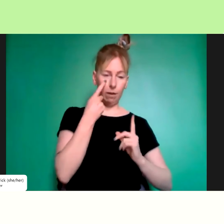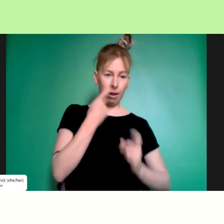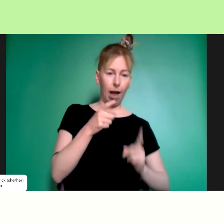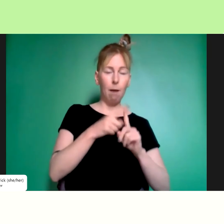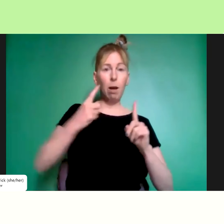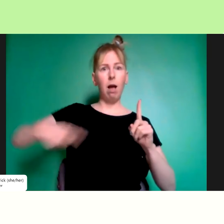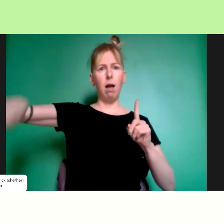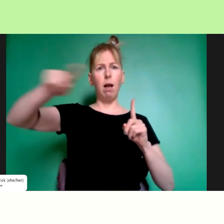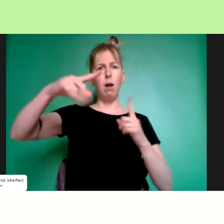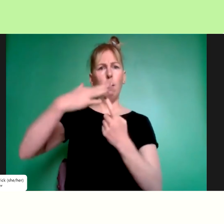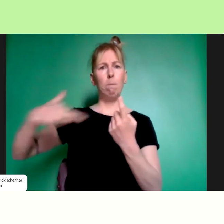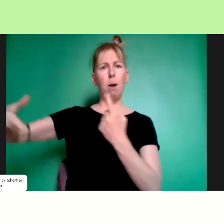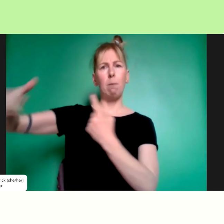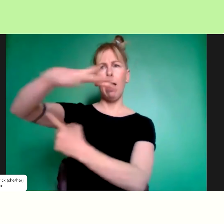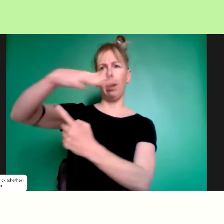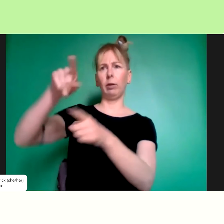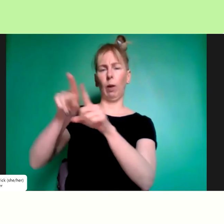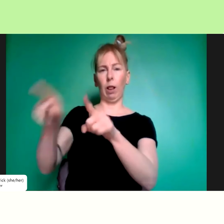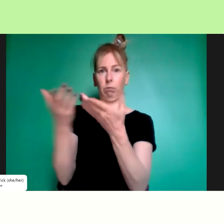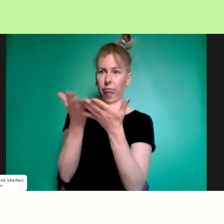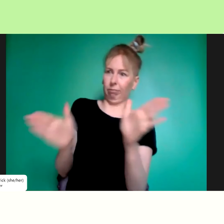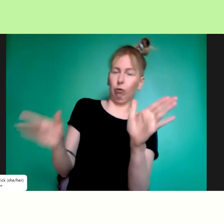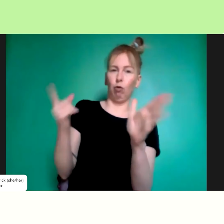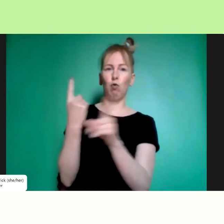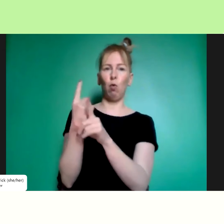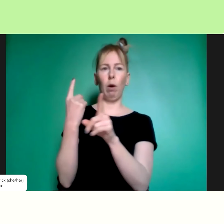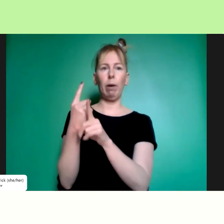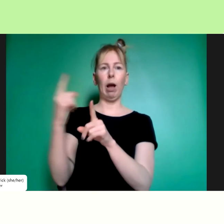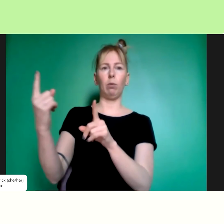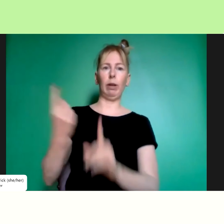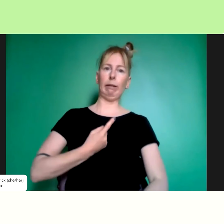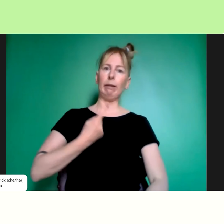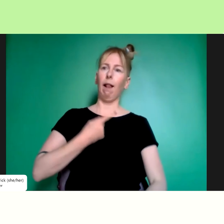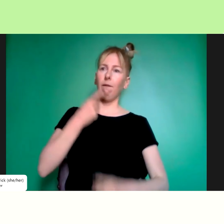So, you know, in the age of neoliberalism, everything is become monetized.